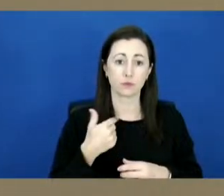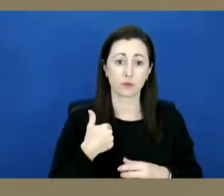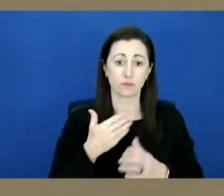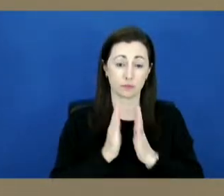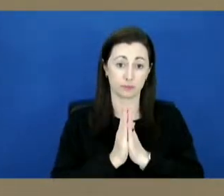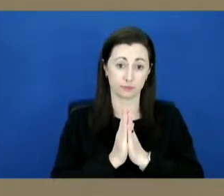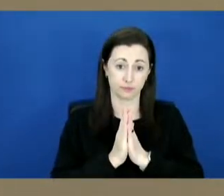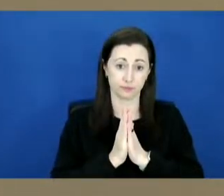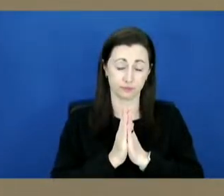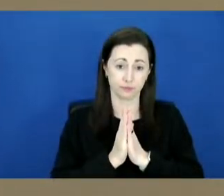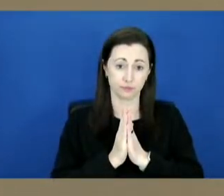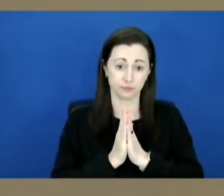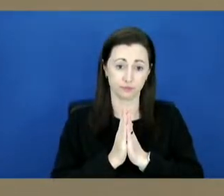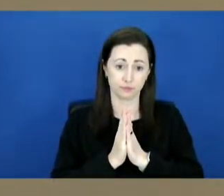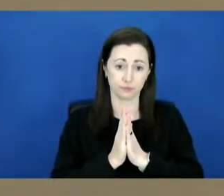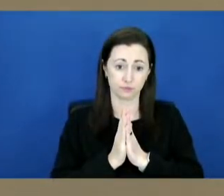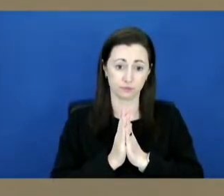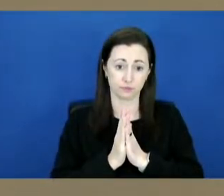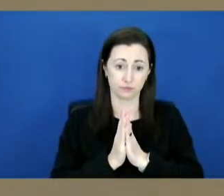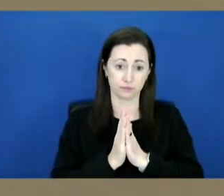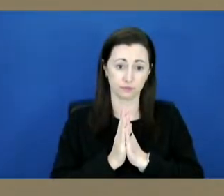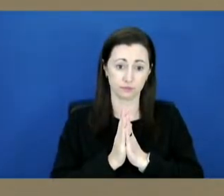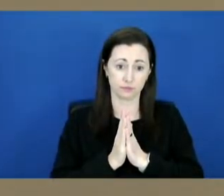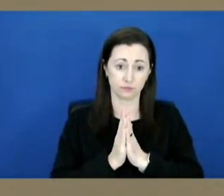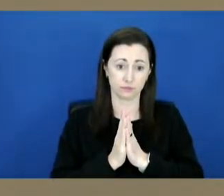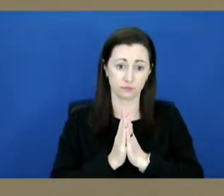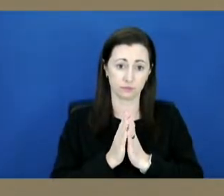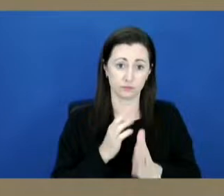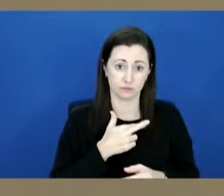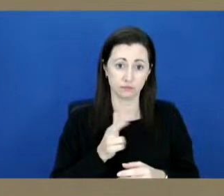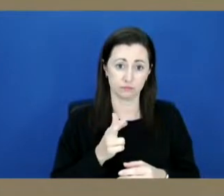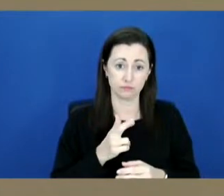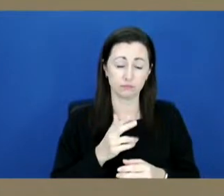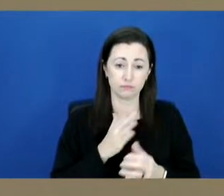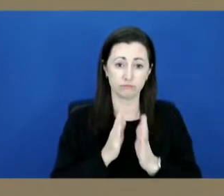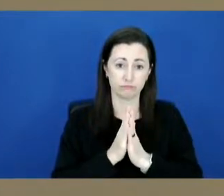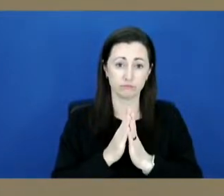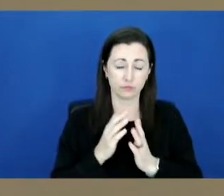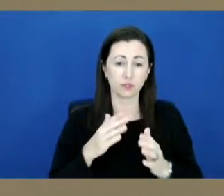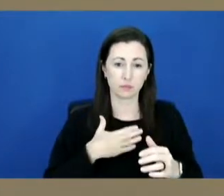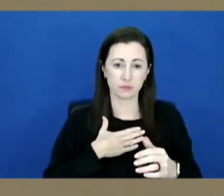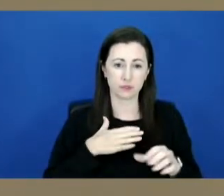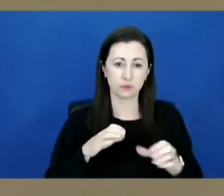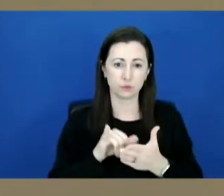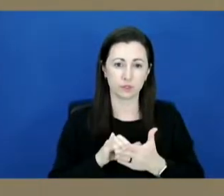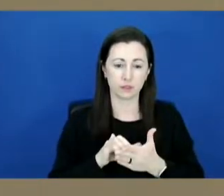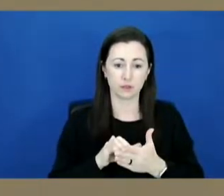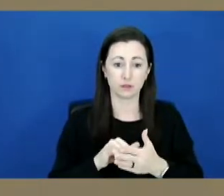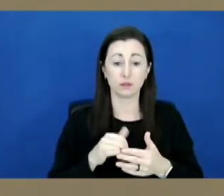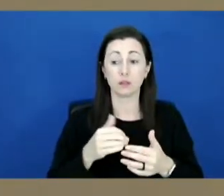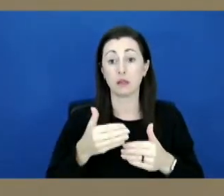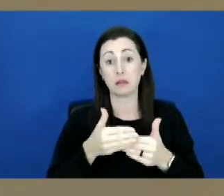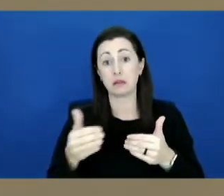CHAIRPERSON.